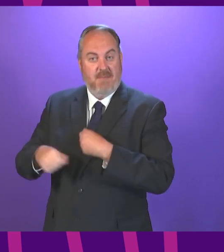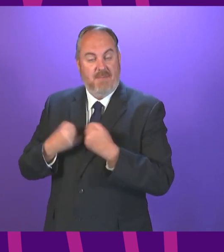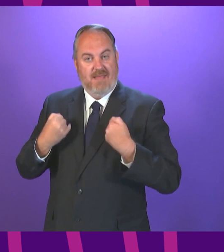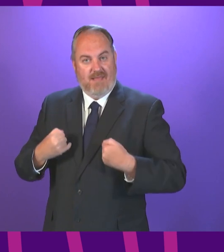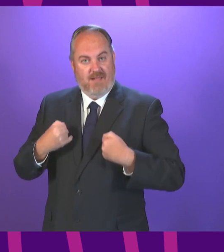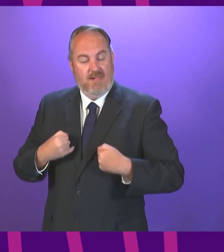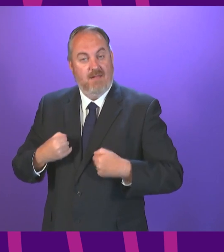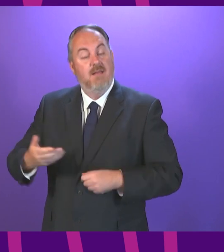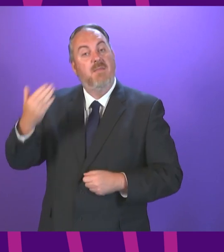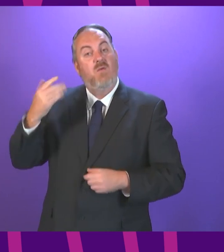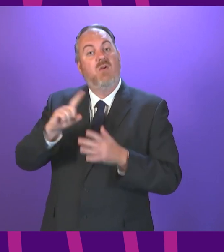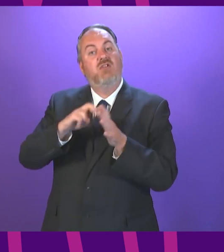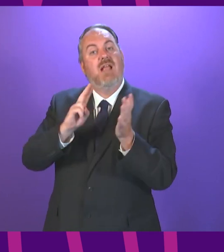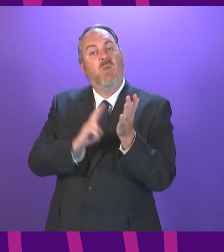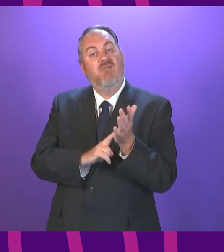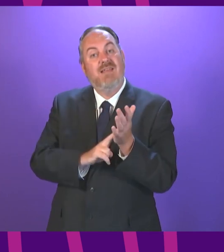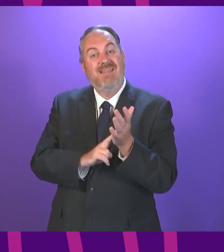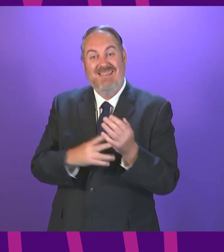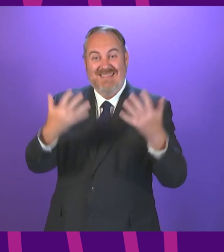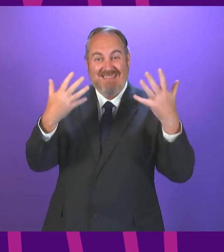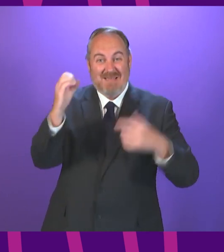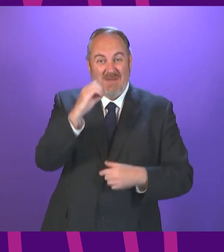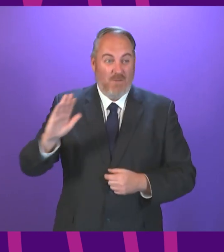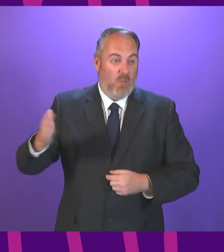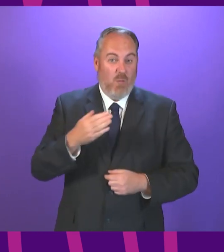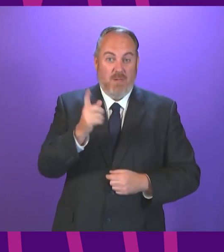who tested positive for Covid had to go to hospital. That figure is now around 3 per